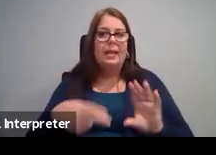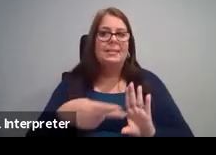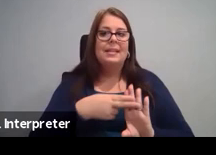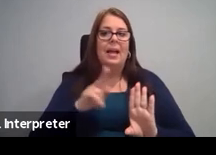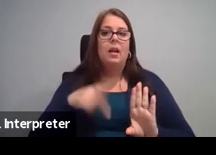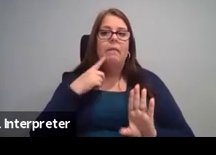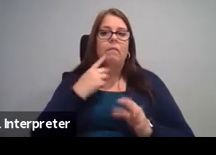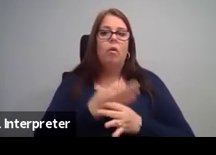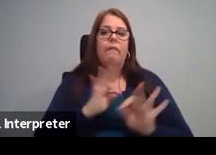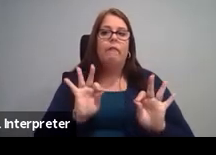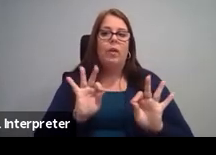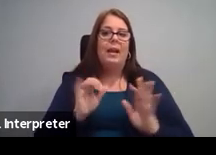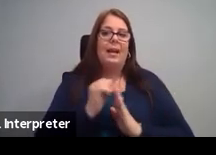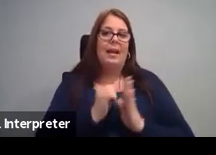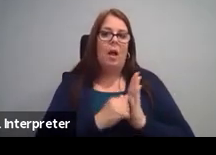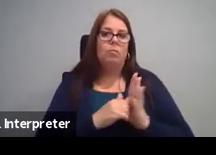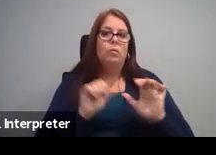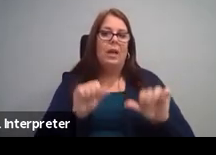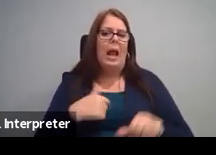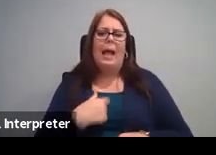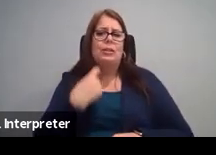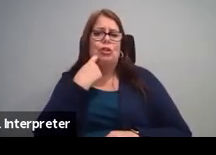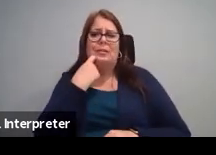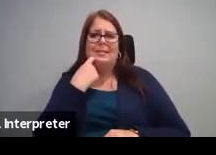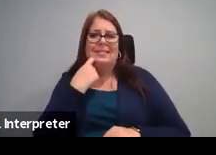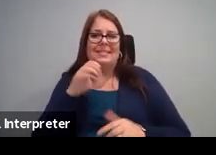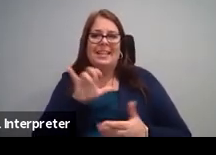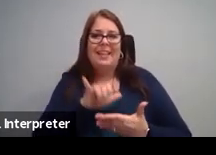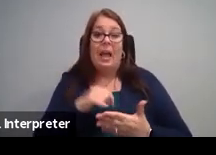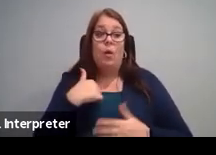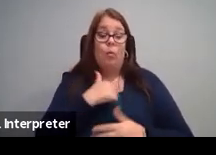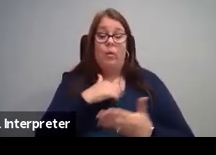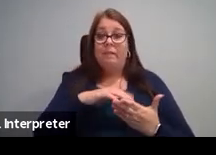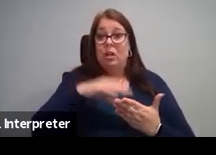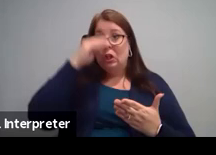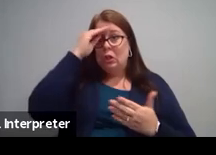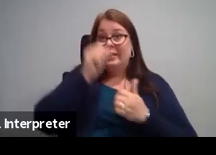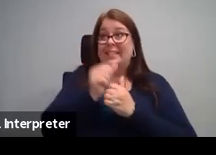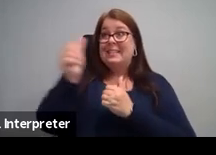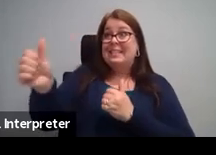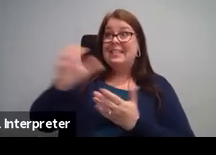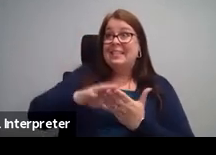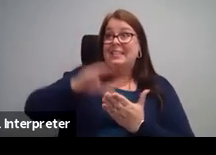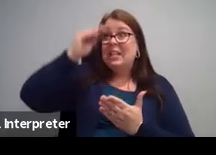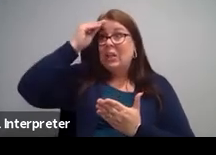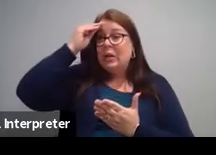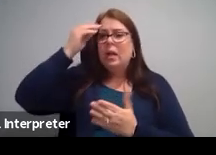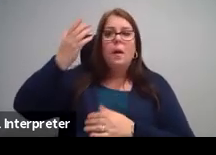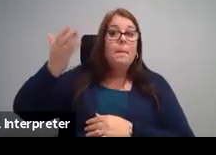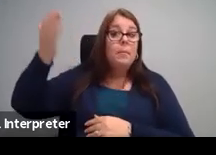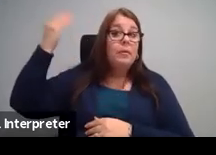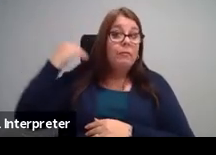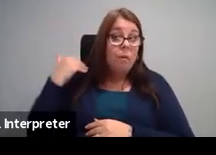Allison frenzel: To make sure it's still free because what we found in the distance learning world is that things were once free and then they decide they're not free anymore. So I'm always